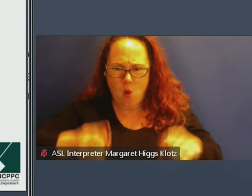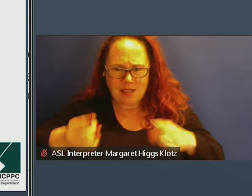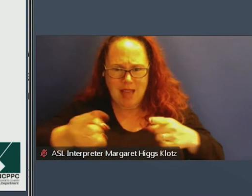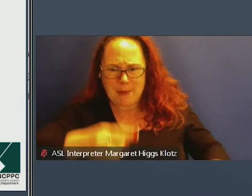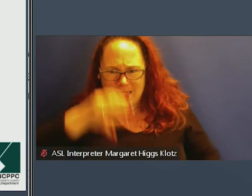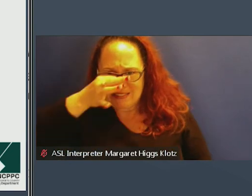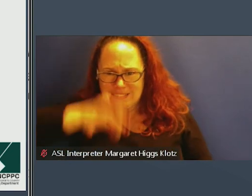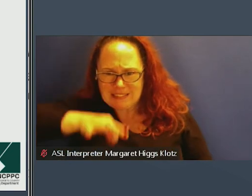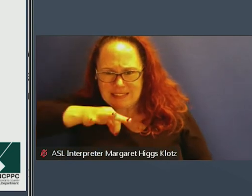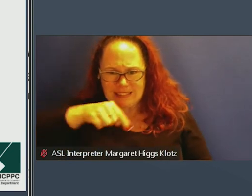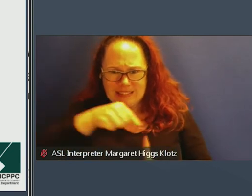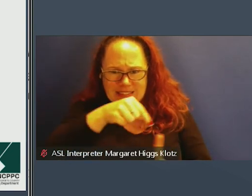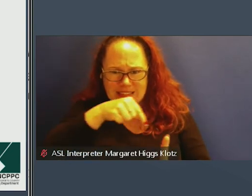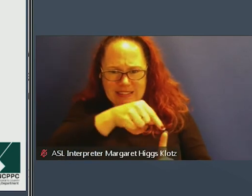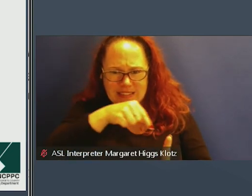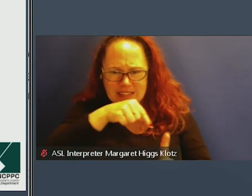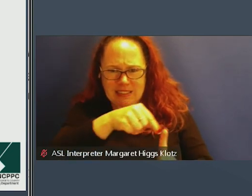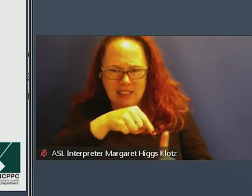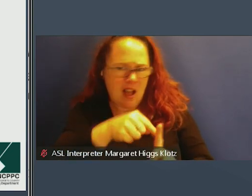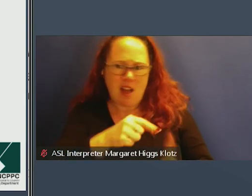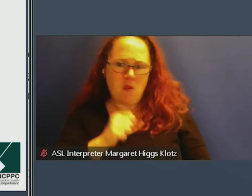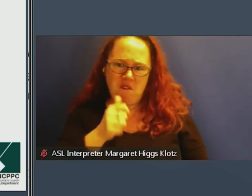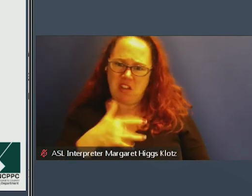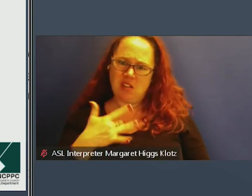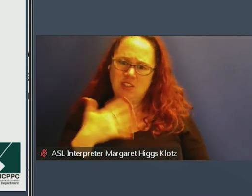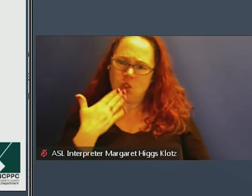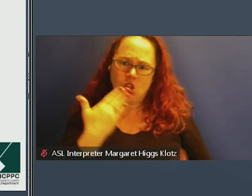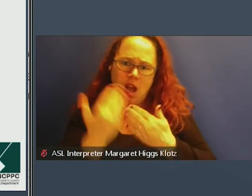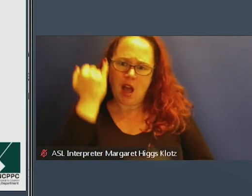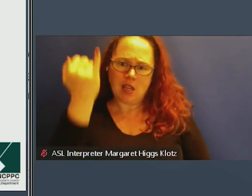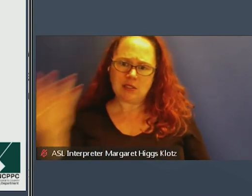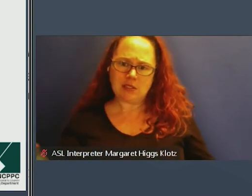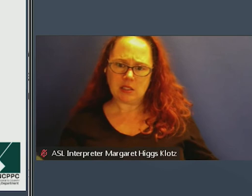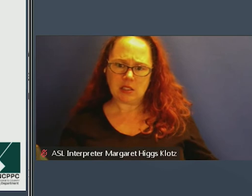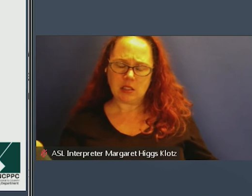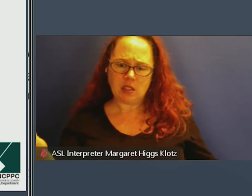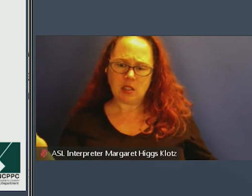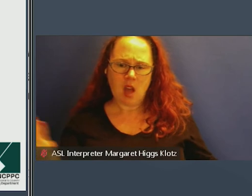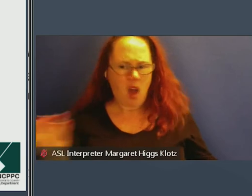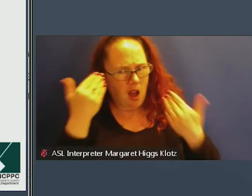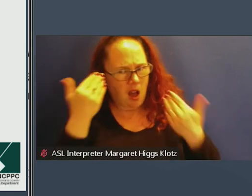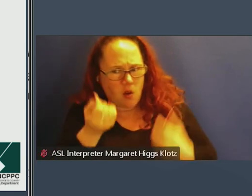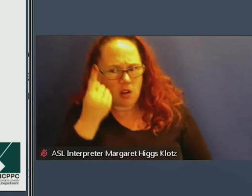I don't know who thought that was a good idea. I don't know what process you go through that you don't